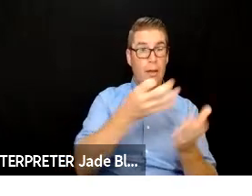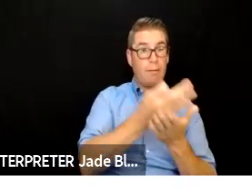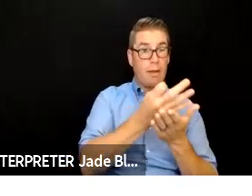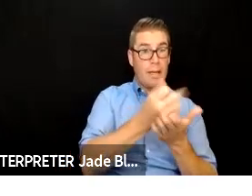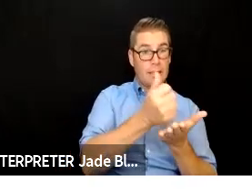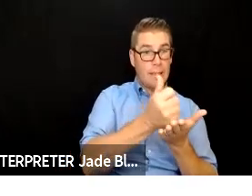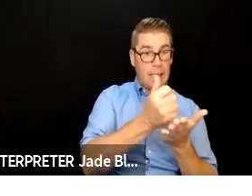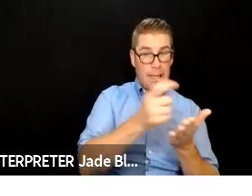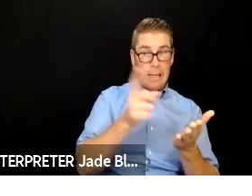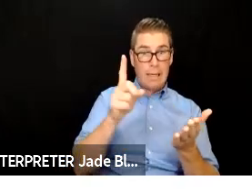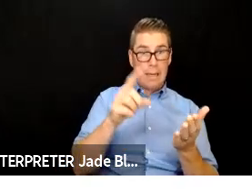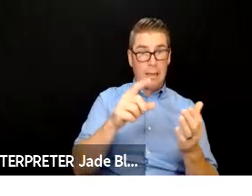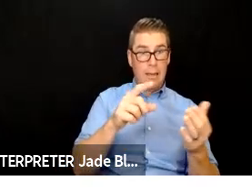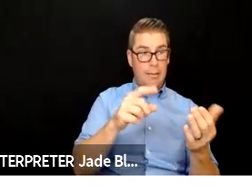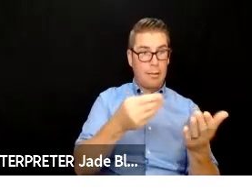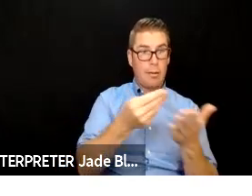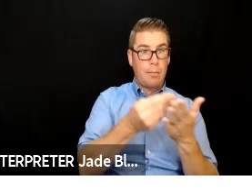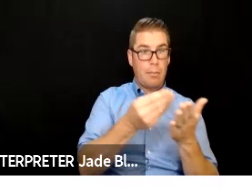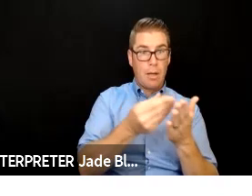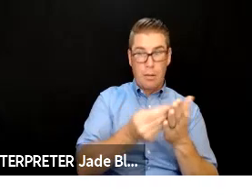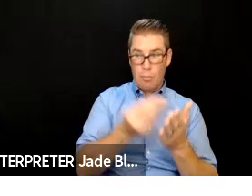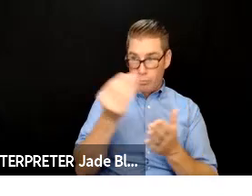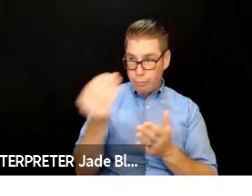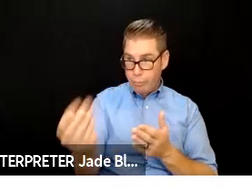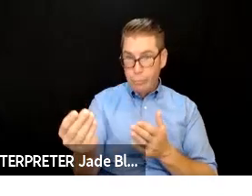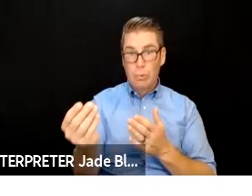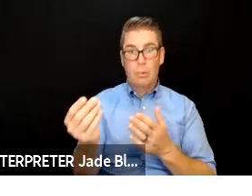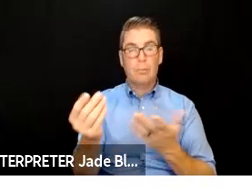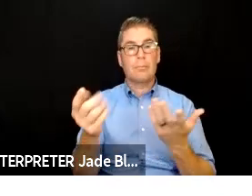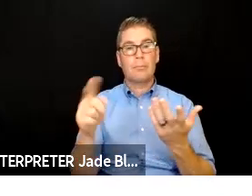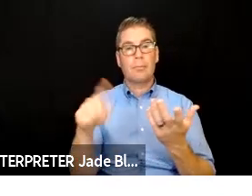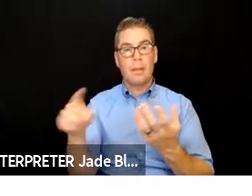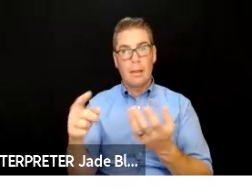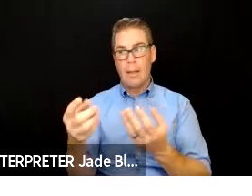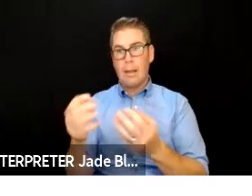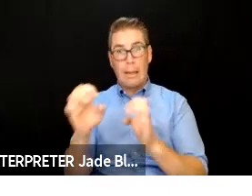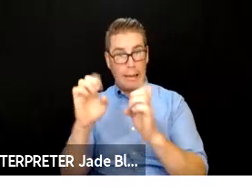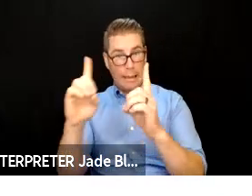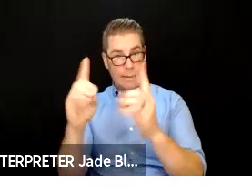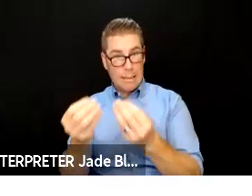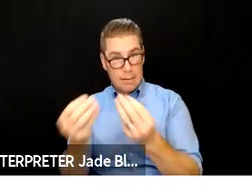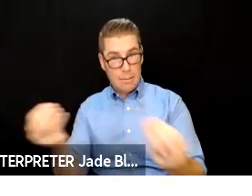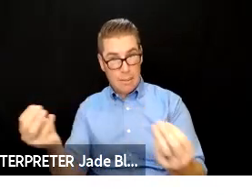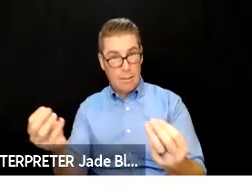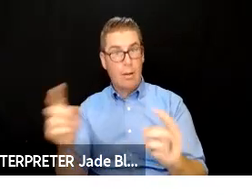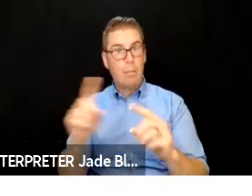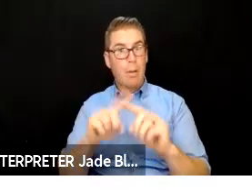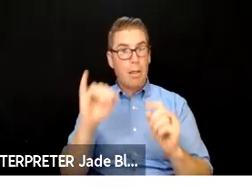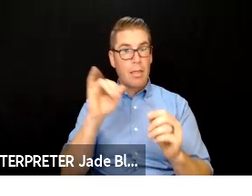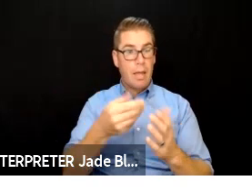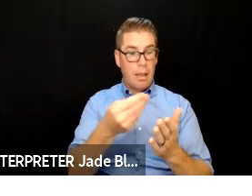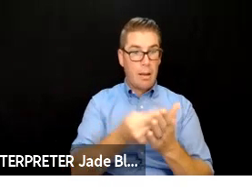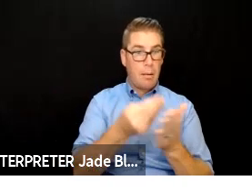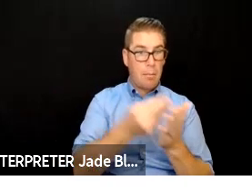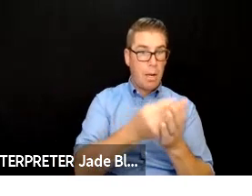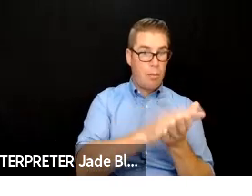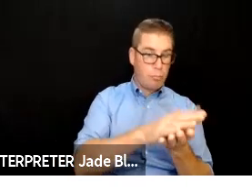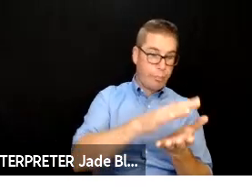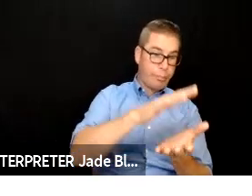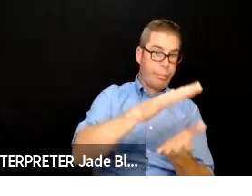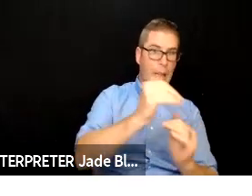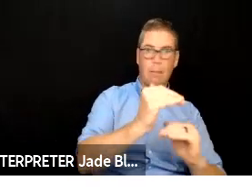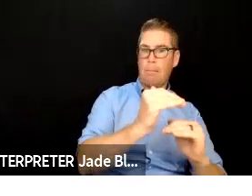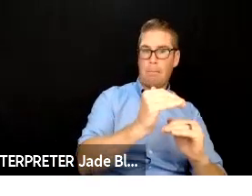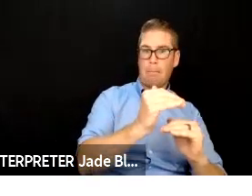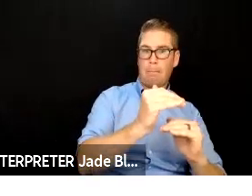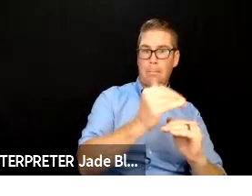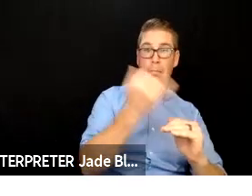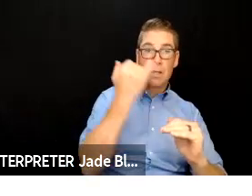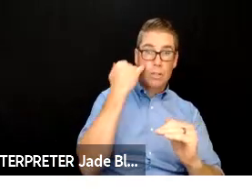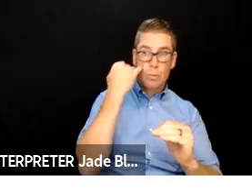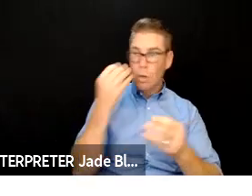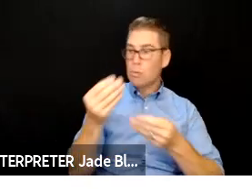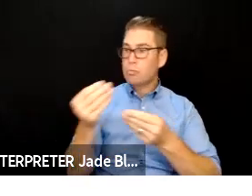Sally Potter: However, it is a fixed amount. And so if they come up short, then they have to go into their own pockets, even though they do get financial aid.